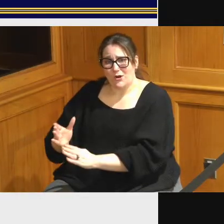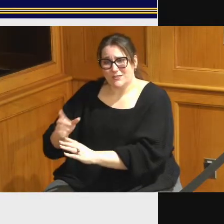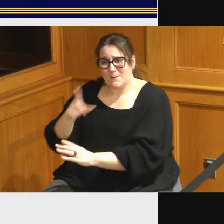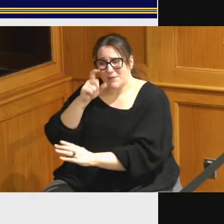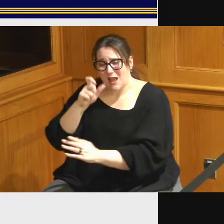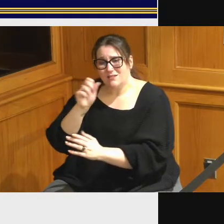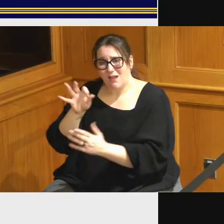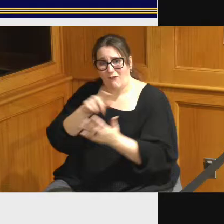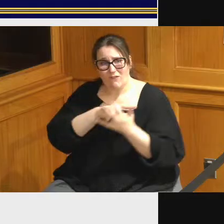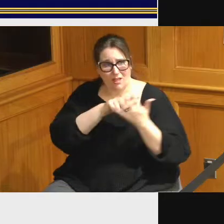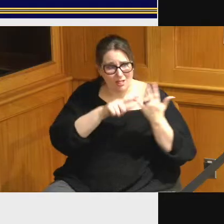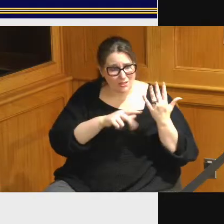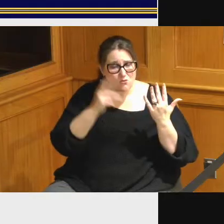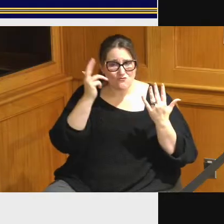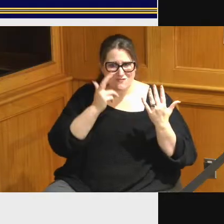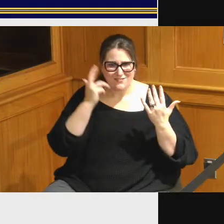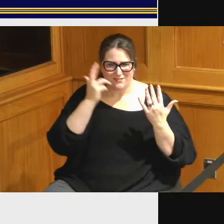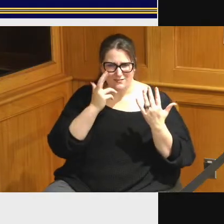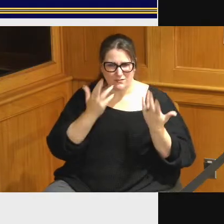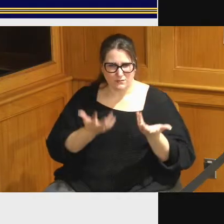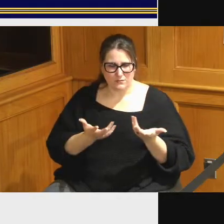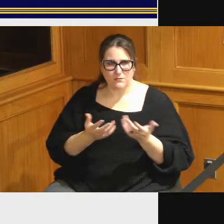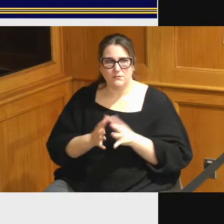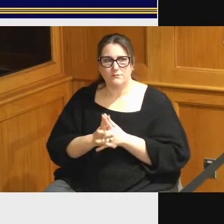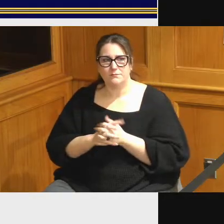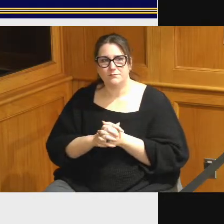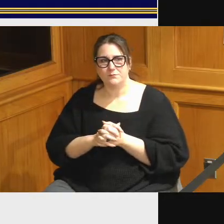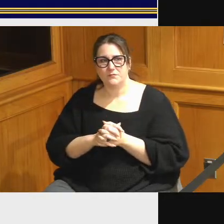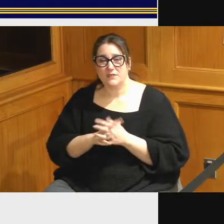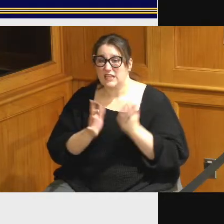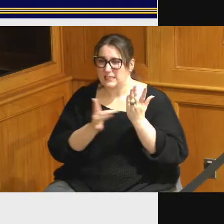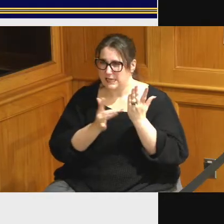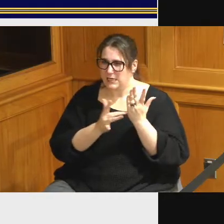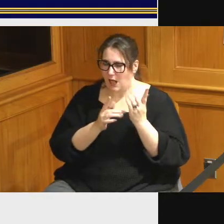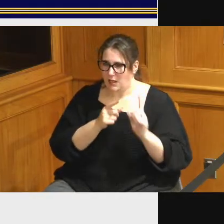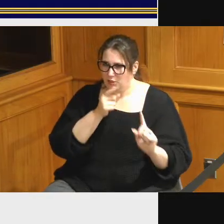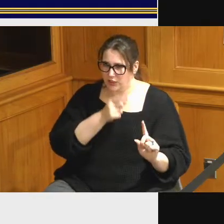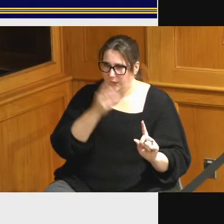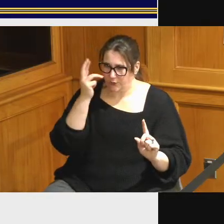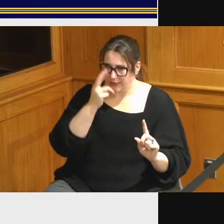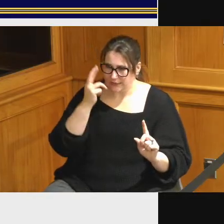working to do that. The other thing that we're working very, very hard on every day, all day,